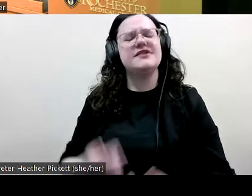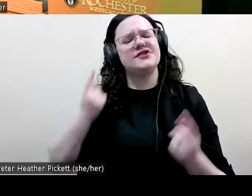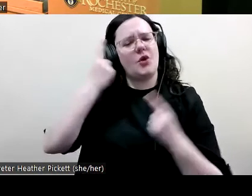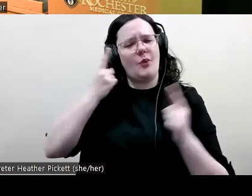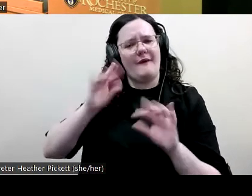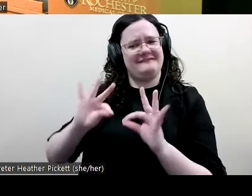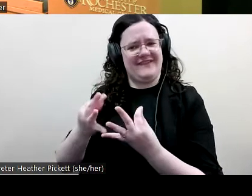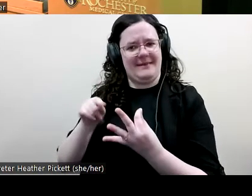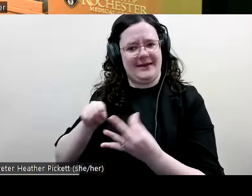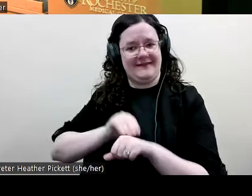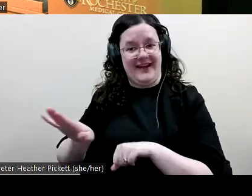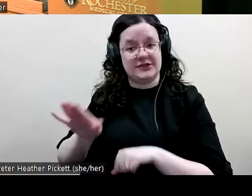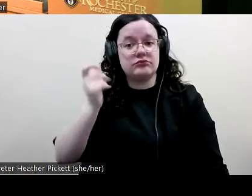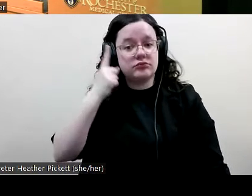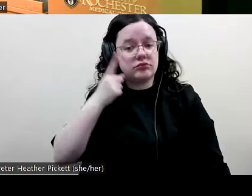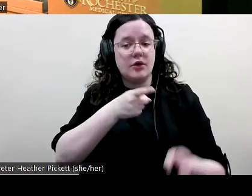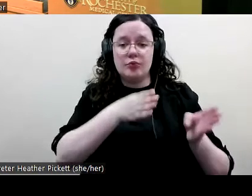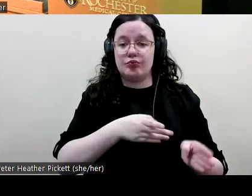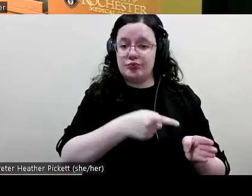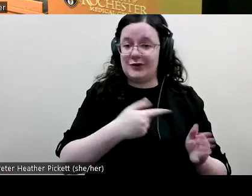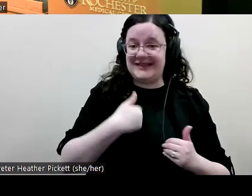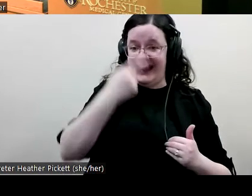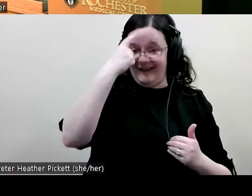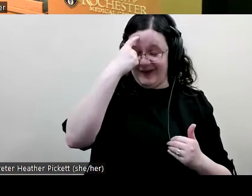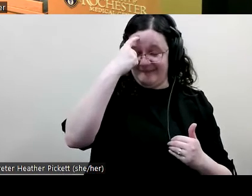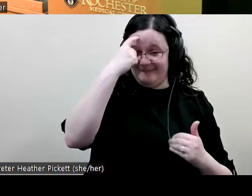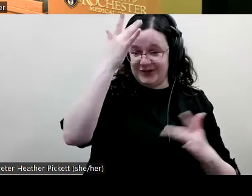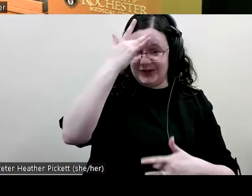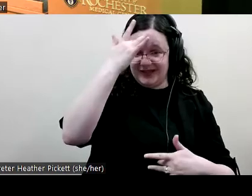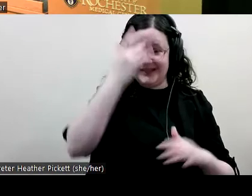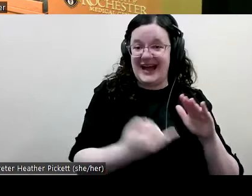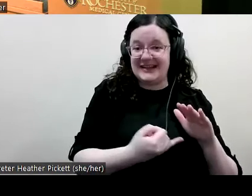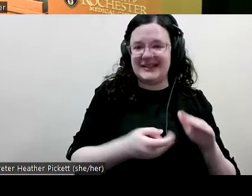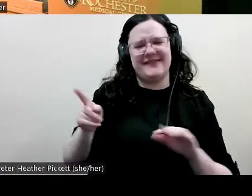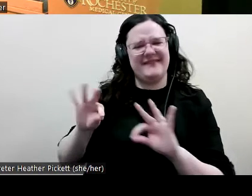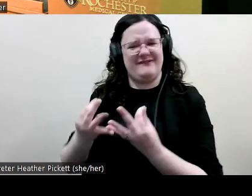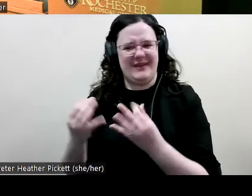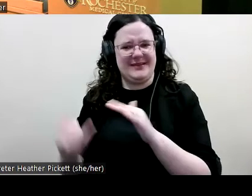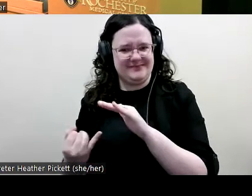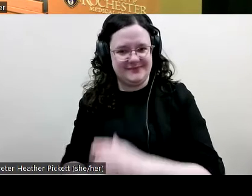as um it does the individual so in Minnesota they don't say casseroles they say hot dishes so we